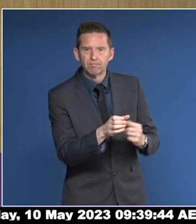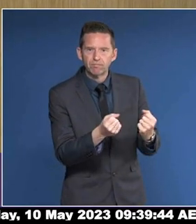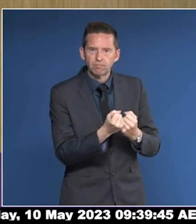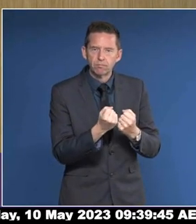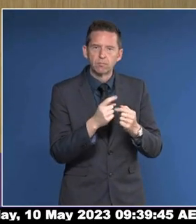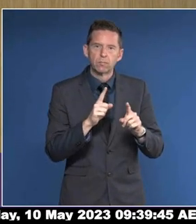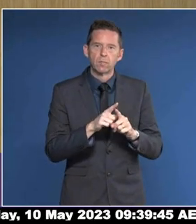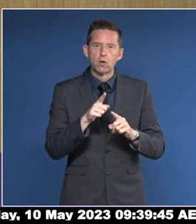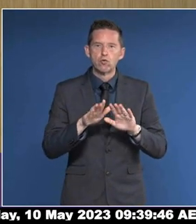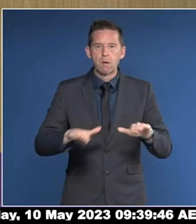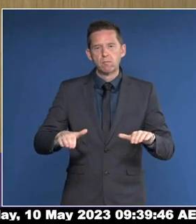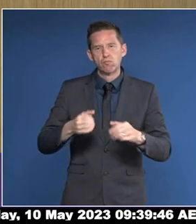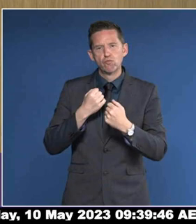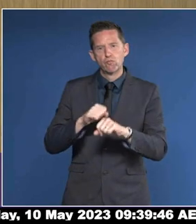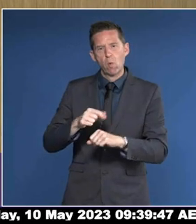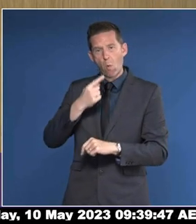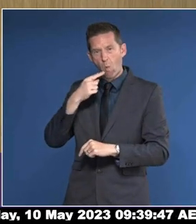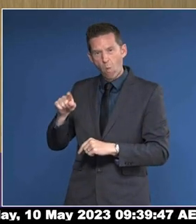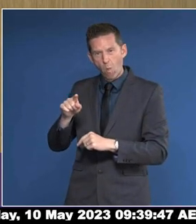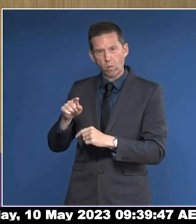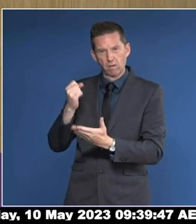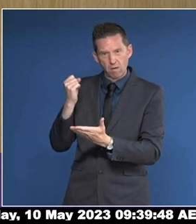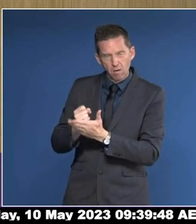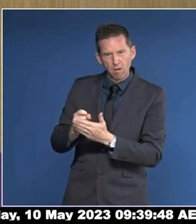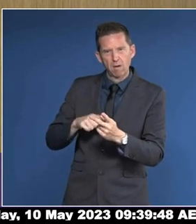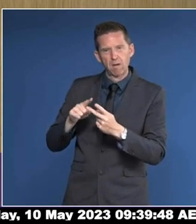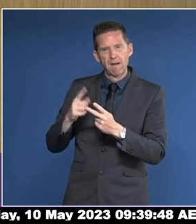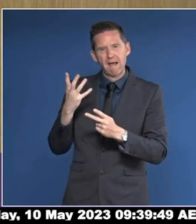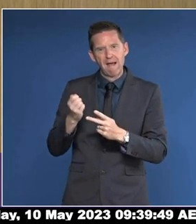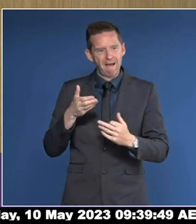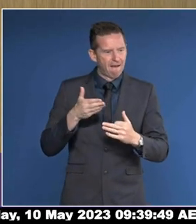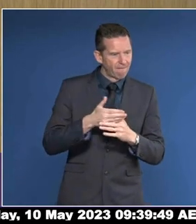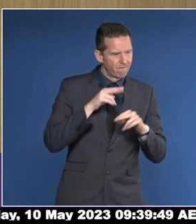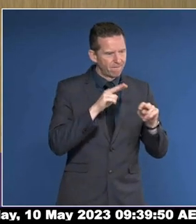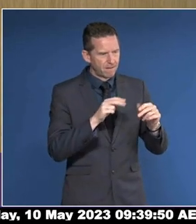order, such as intervention with parental agreement, and there were a couple of those.